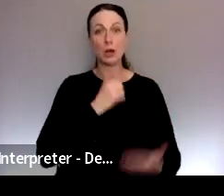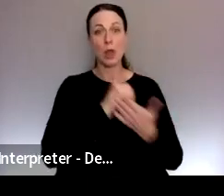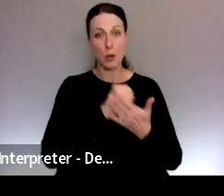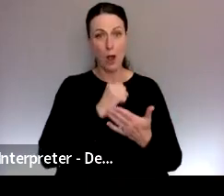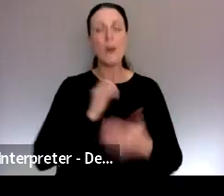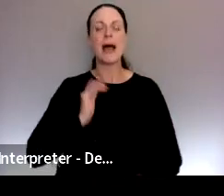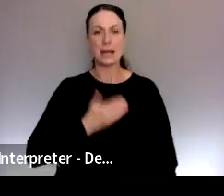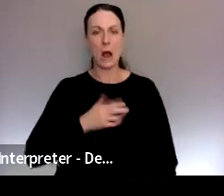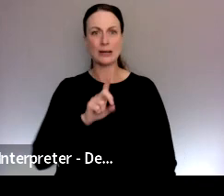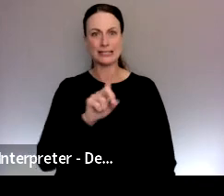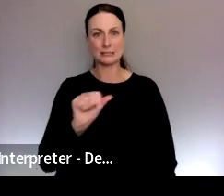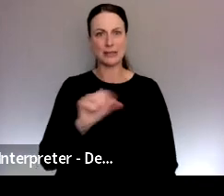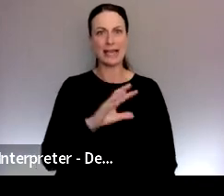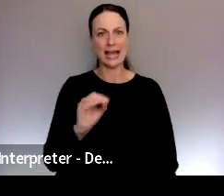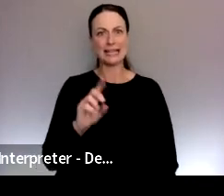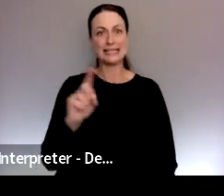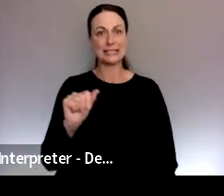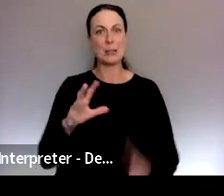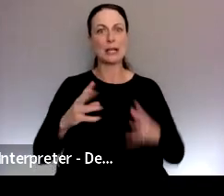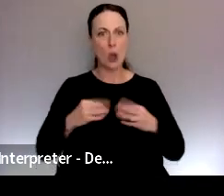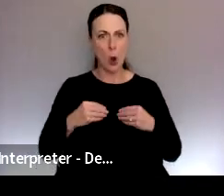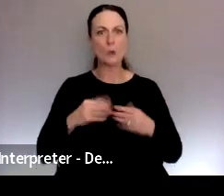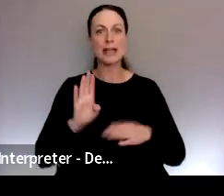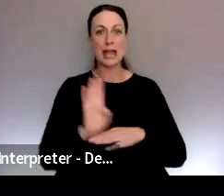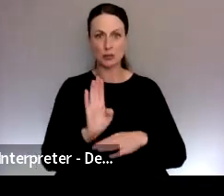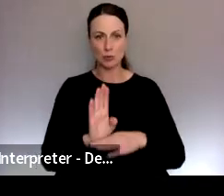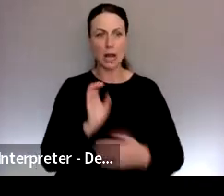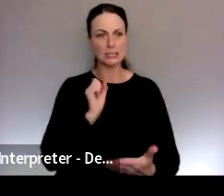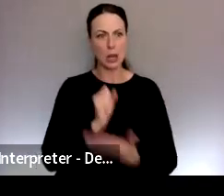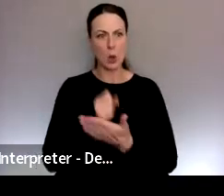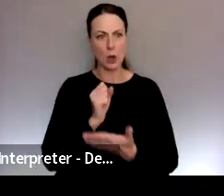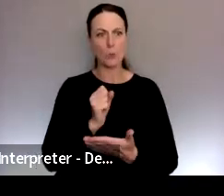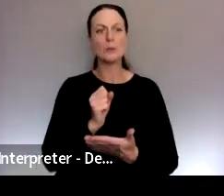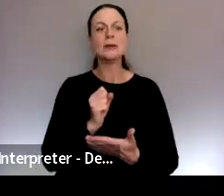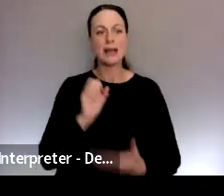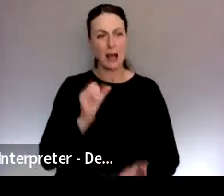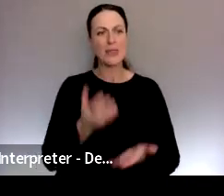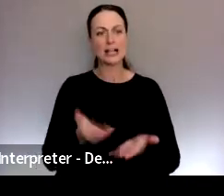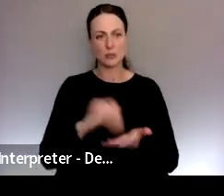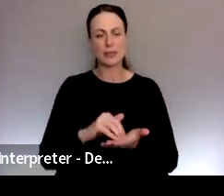and our Disability-Owned Enterprise logo. The WeCo logo is repeated